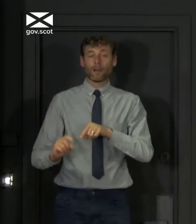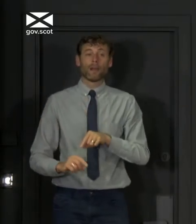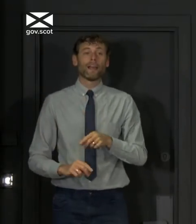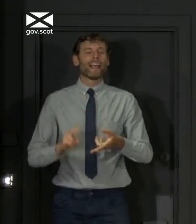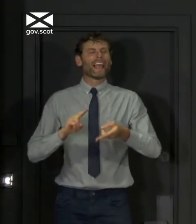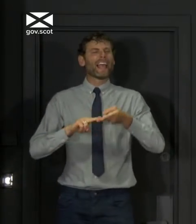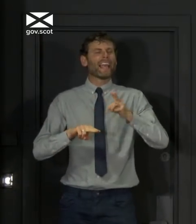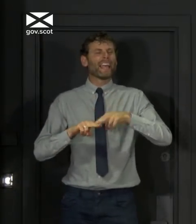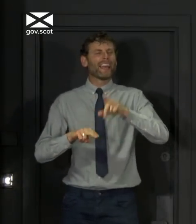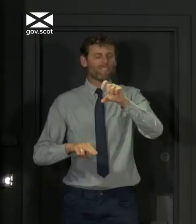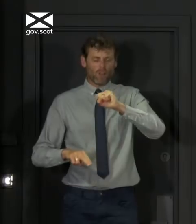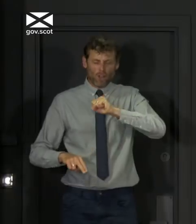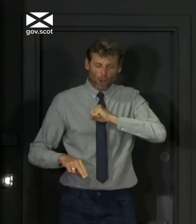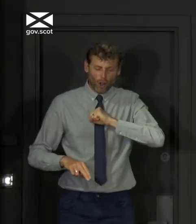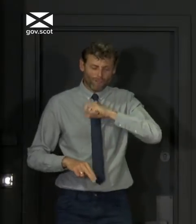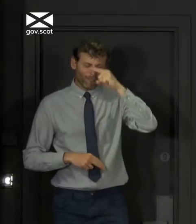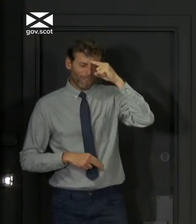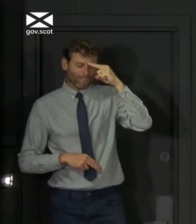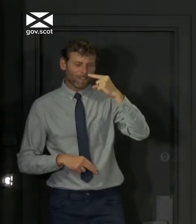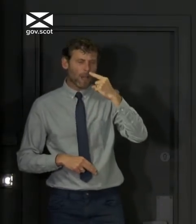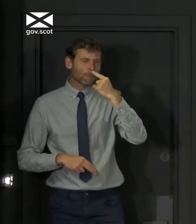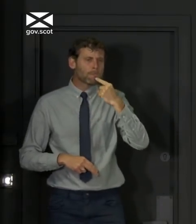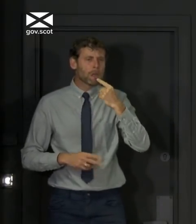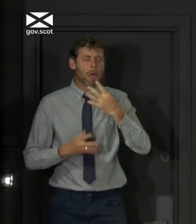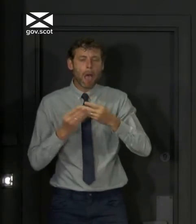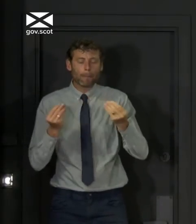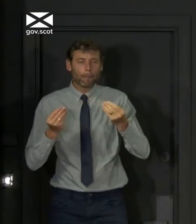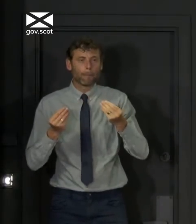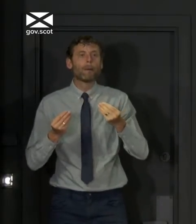you have symptoms. If we all remember and abide by these five